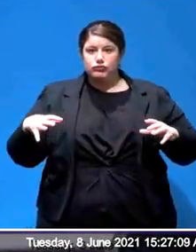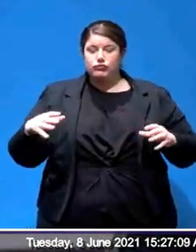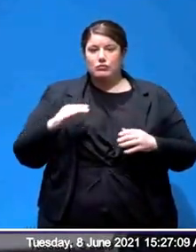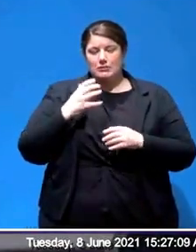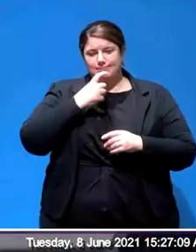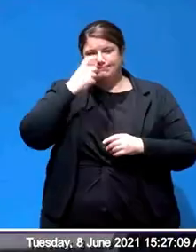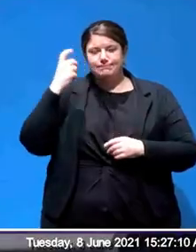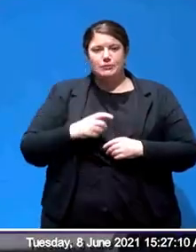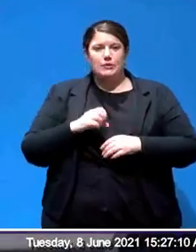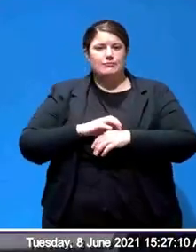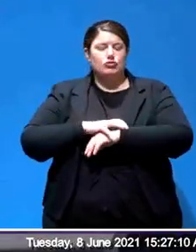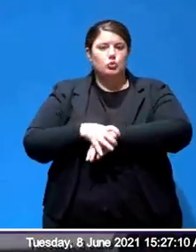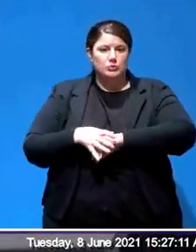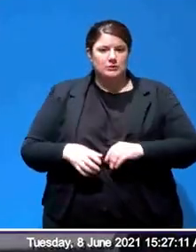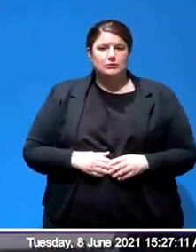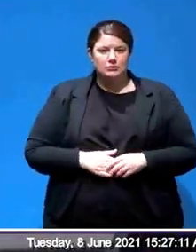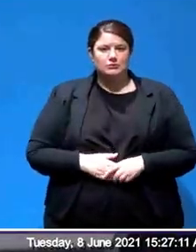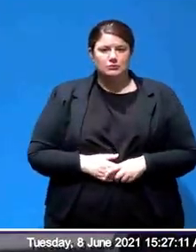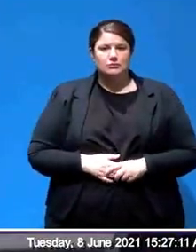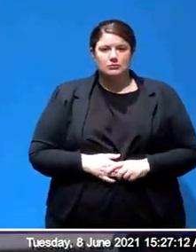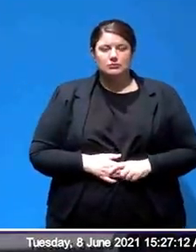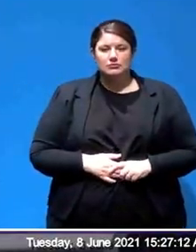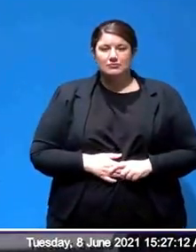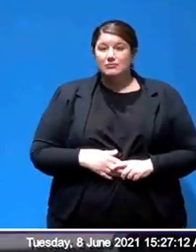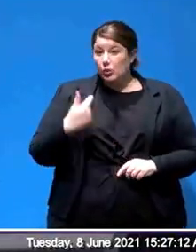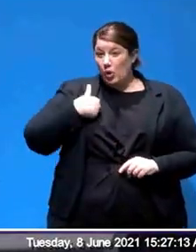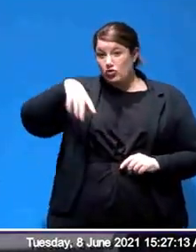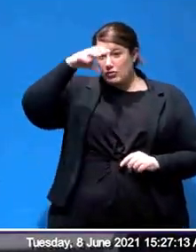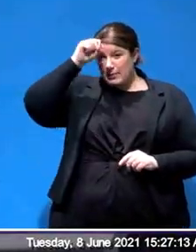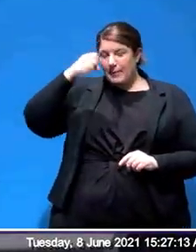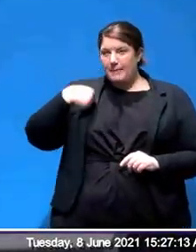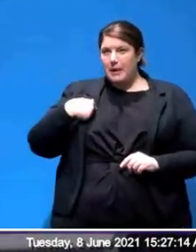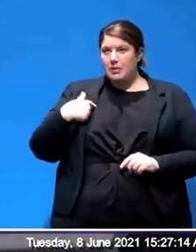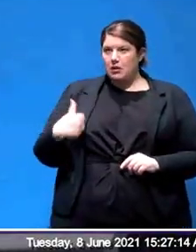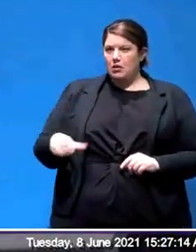So I actually remember that that rang a bell for me and I thought, well, that's